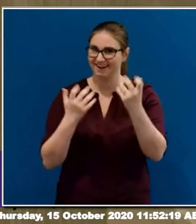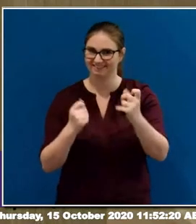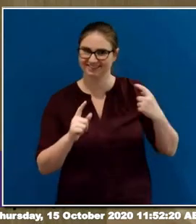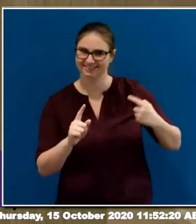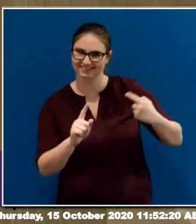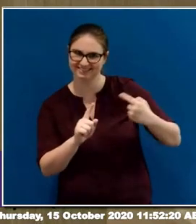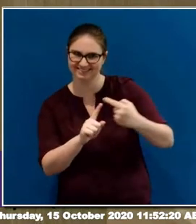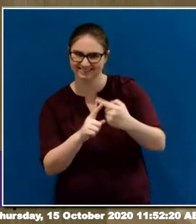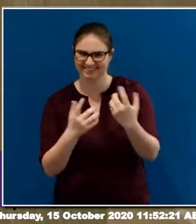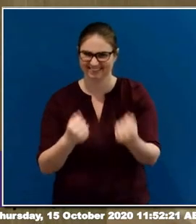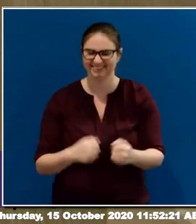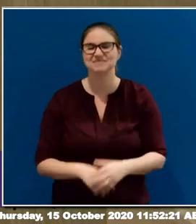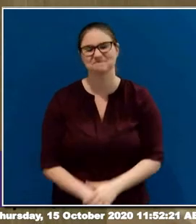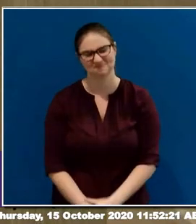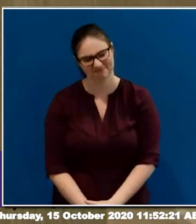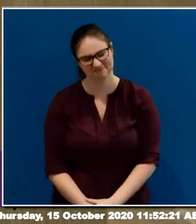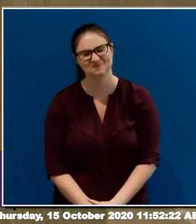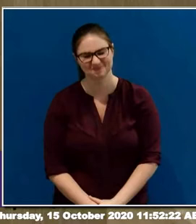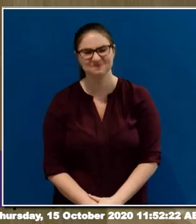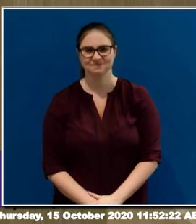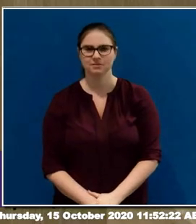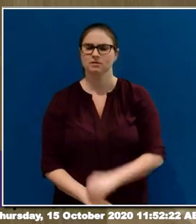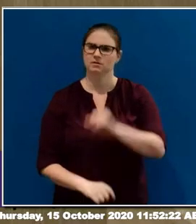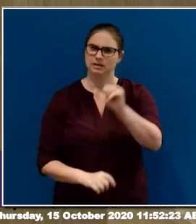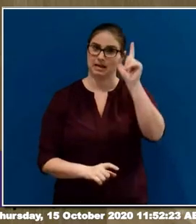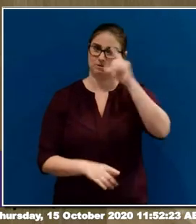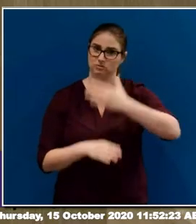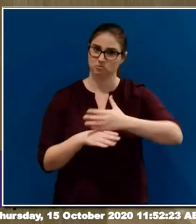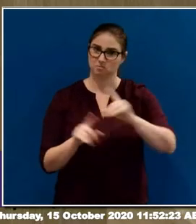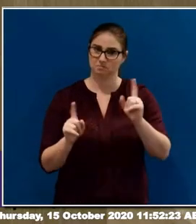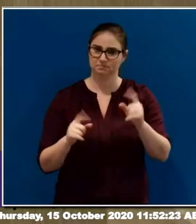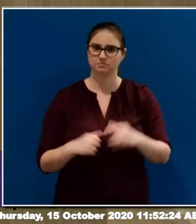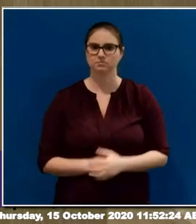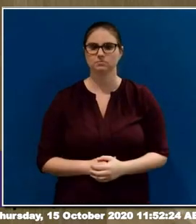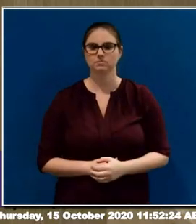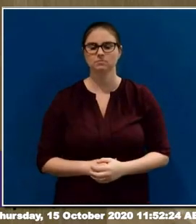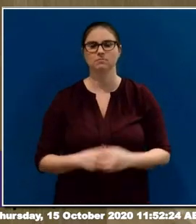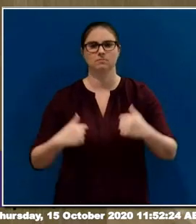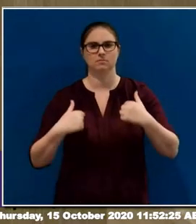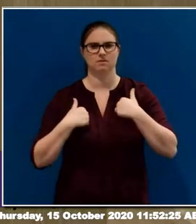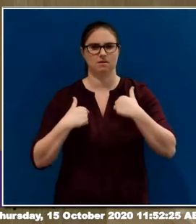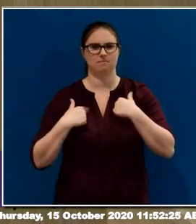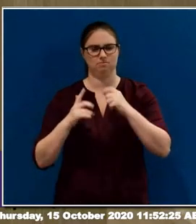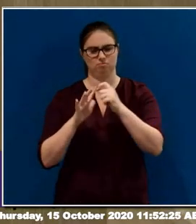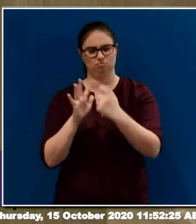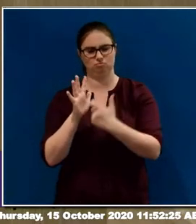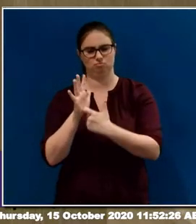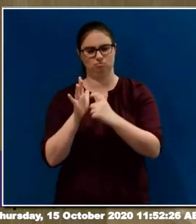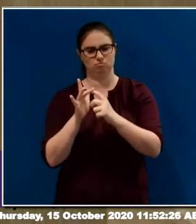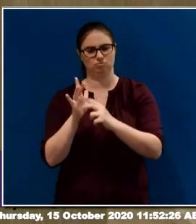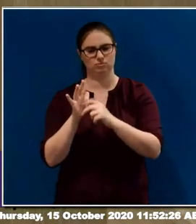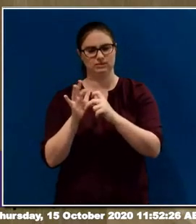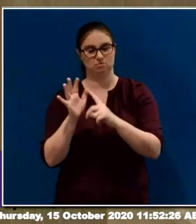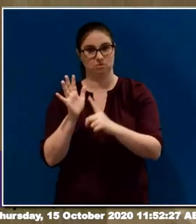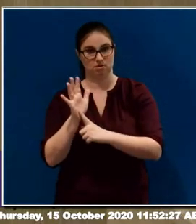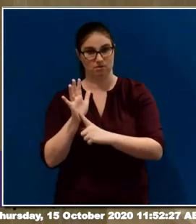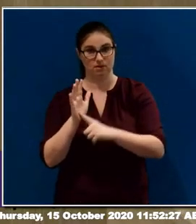What's your current role? I'm a Principal Education Officer, Student Services. Within the Department of Education, Queensland? Yes.